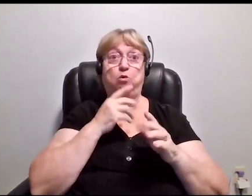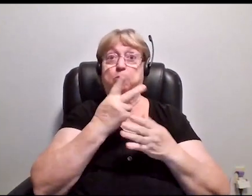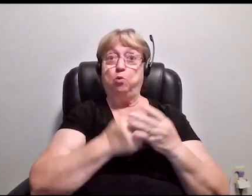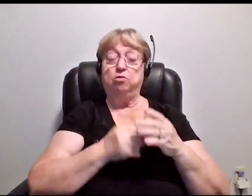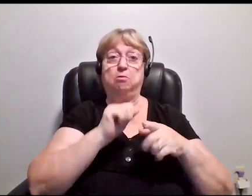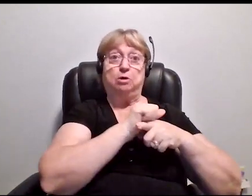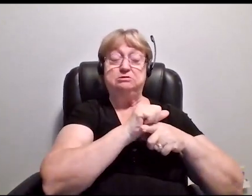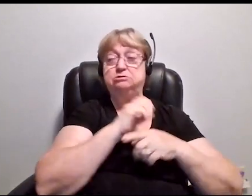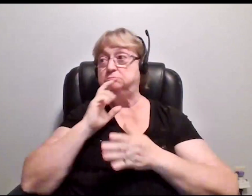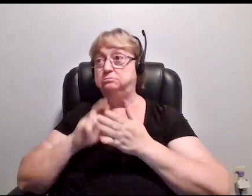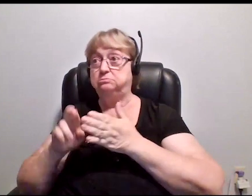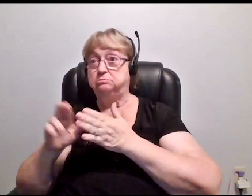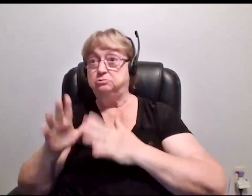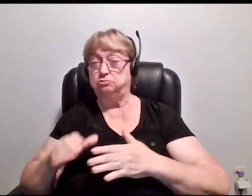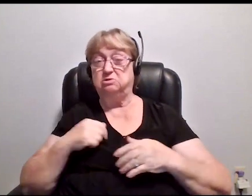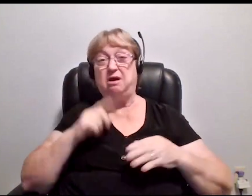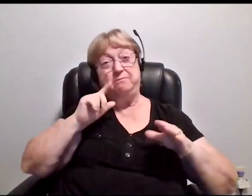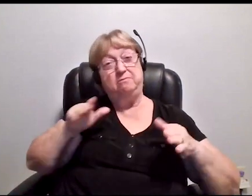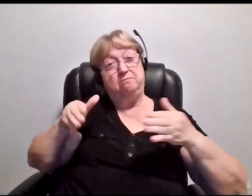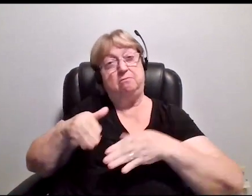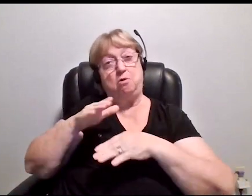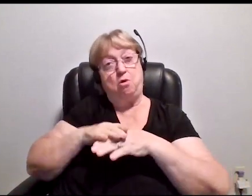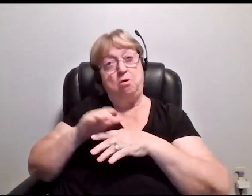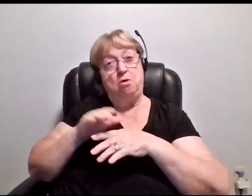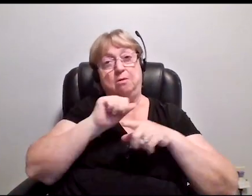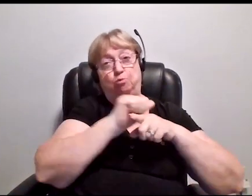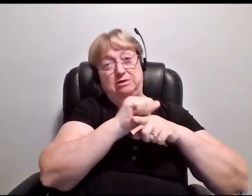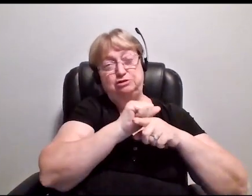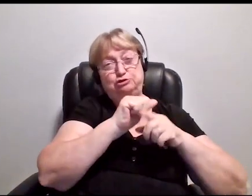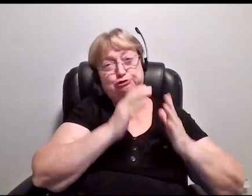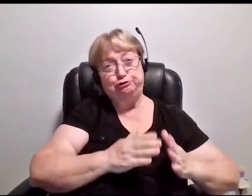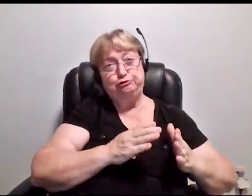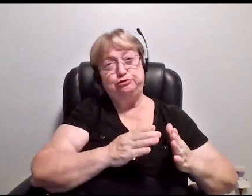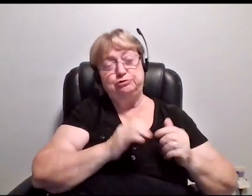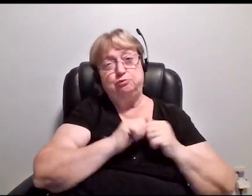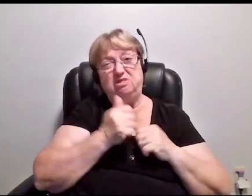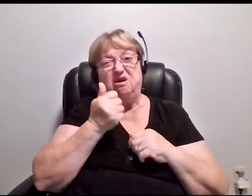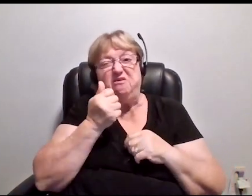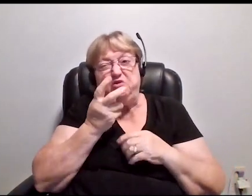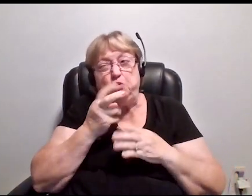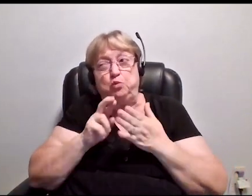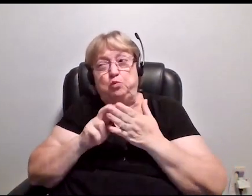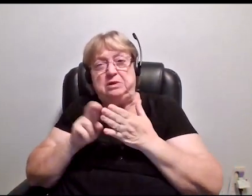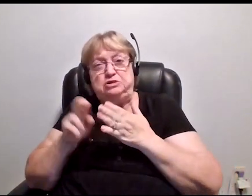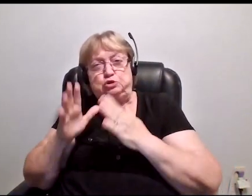I'm going to focus primarily on the findings for practitioners with a few of those researcher findings at the end.